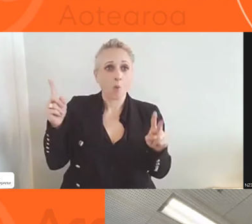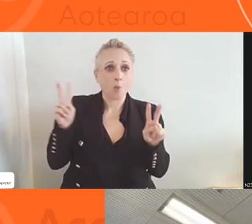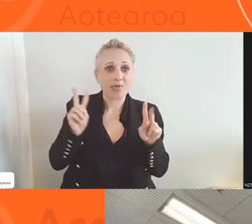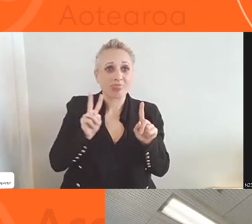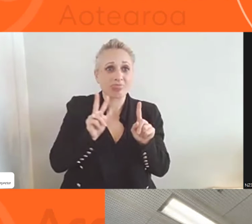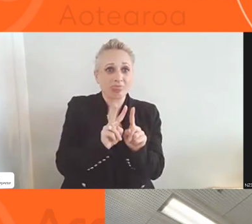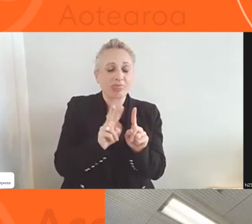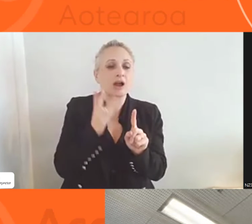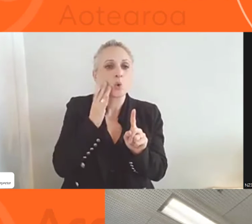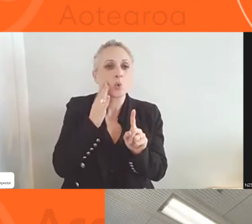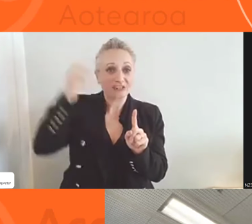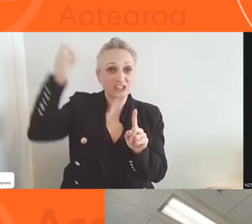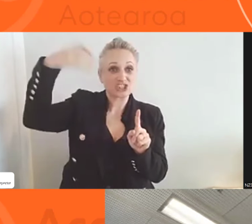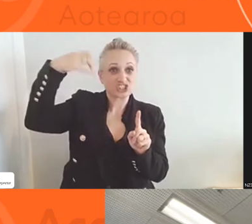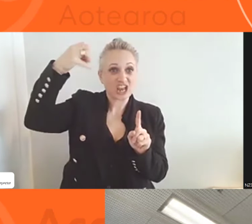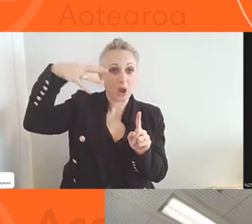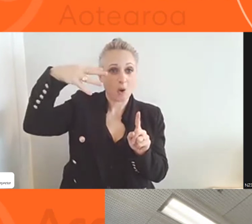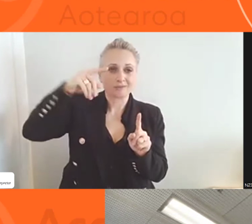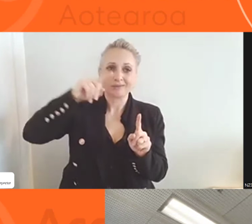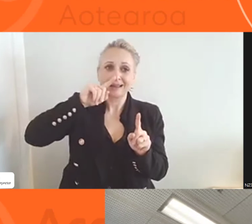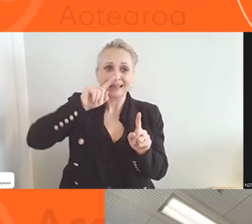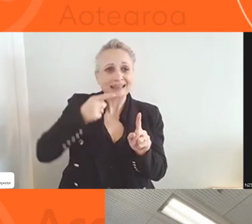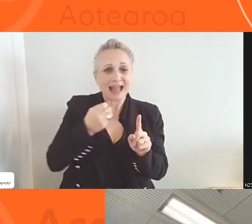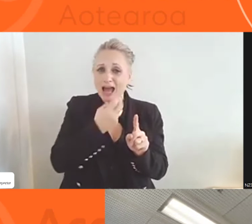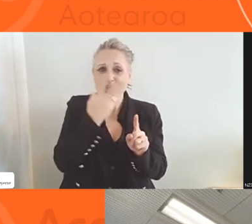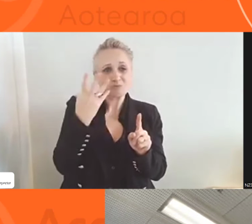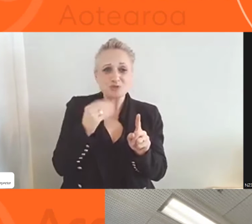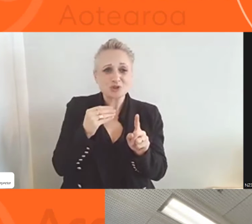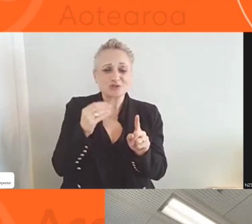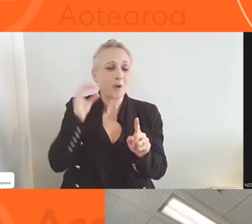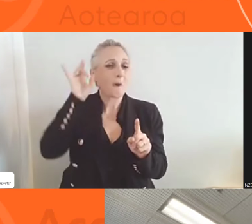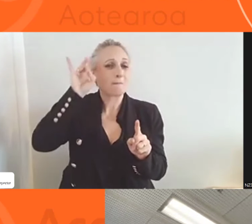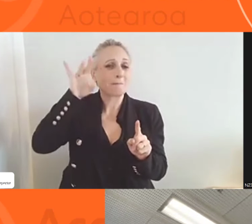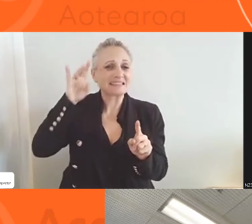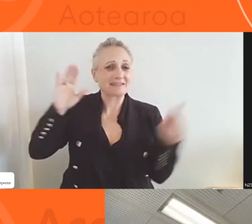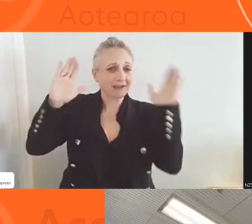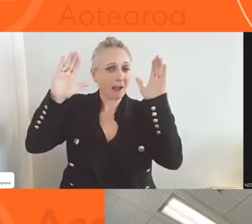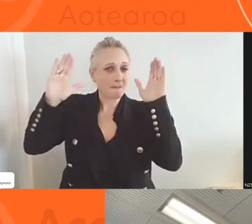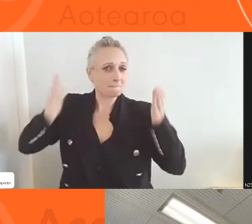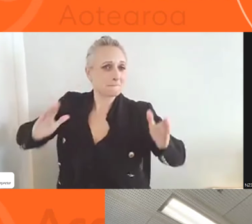fit nice Polynesian bodies, three of them into those little boxes;